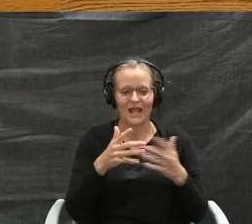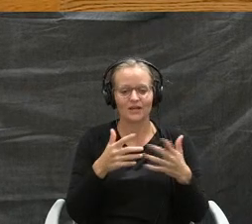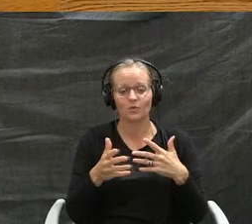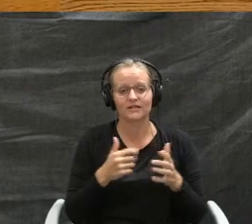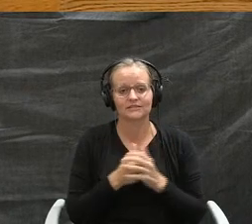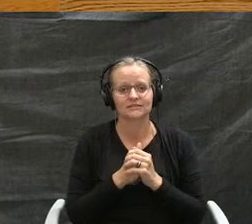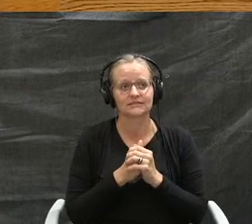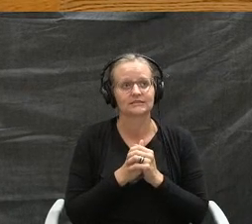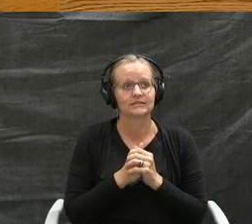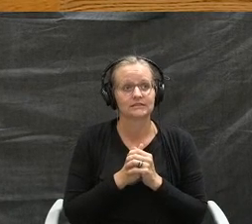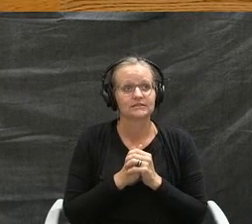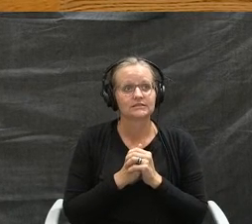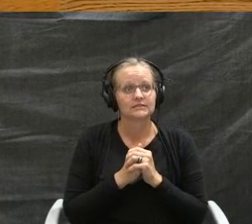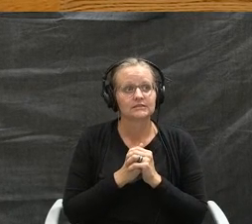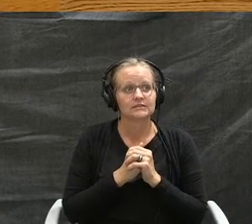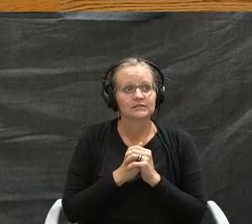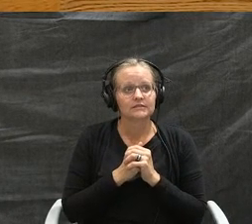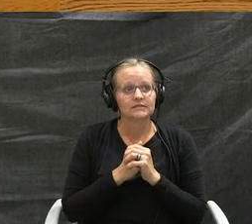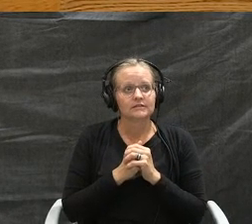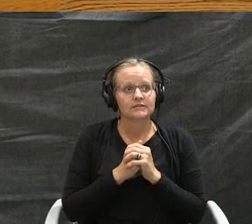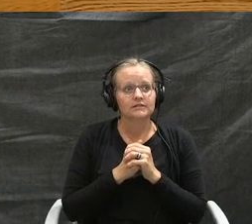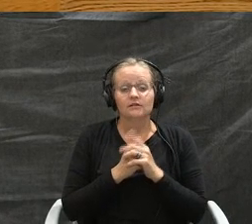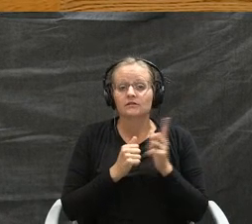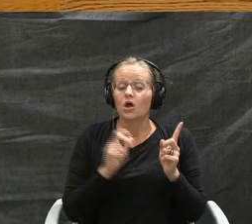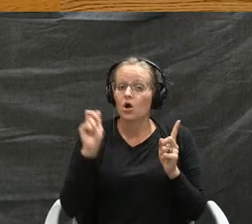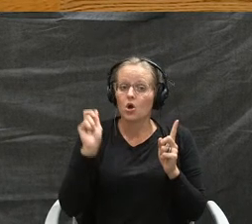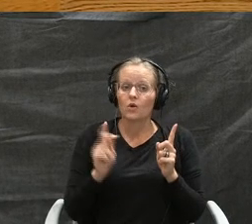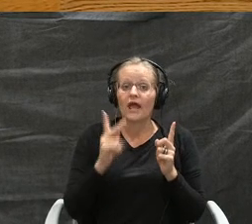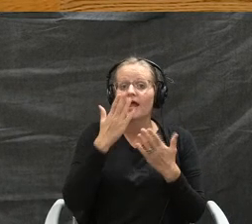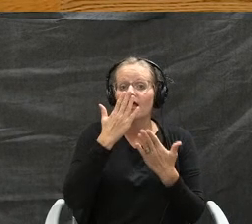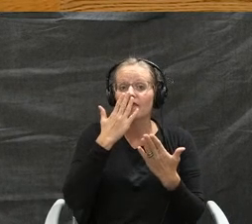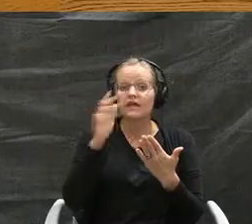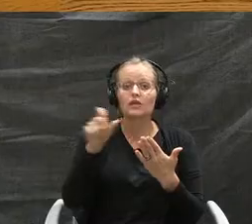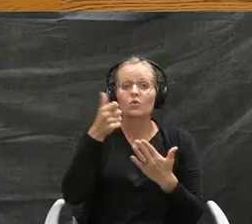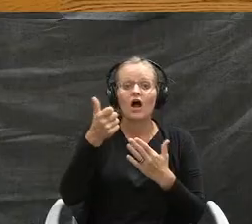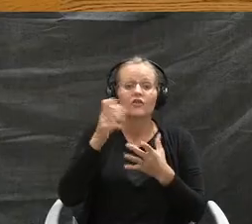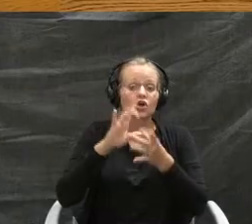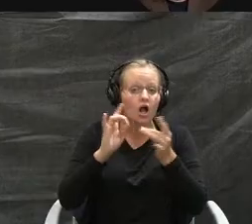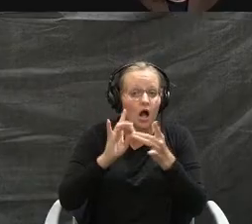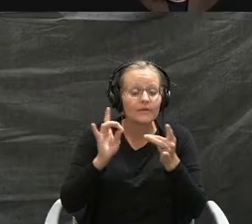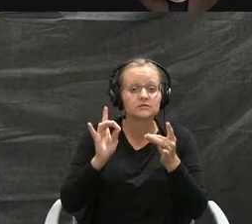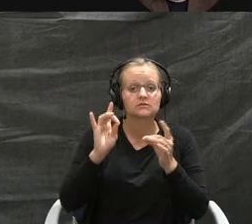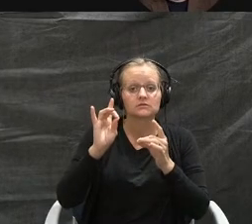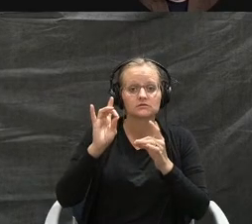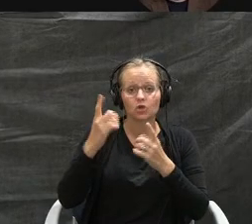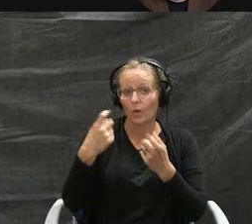That's great. Thank you. Any other comments or questions? Alright, let's move to A roll